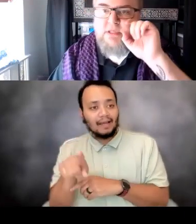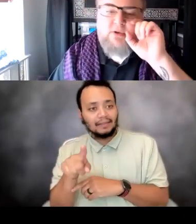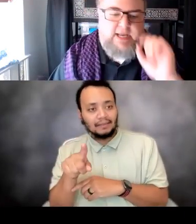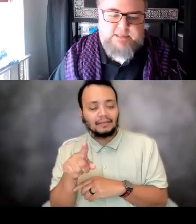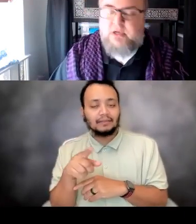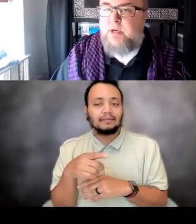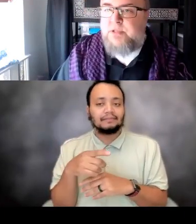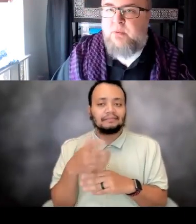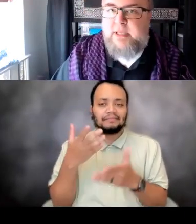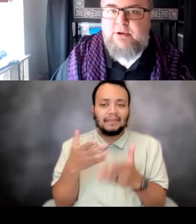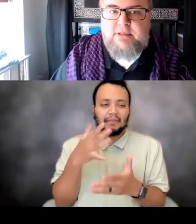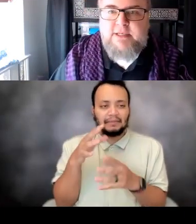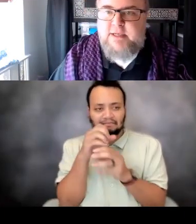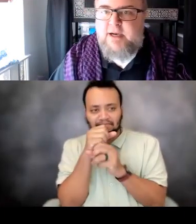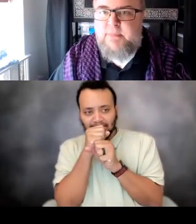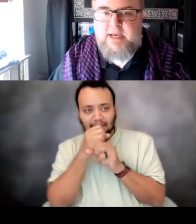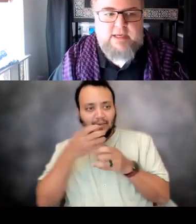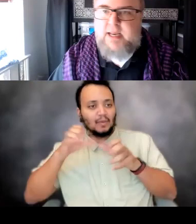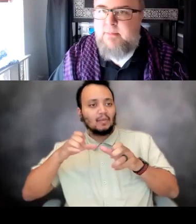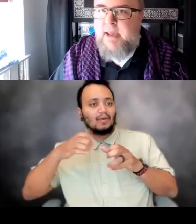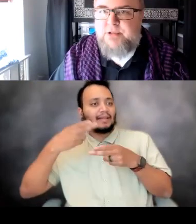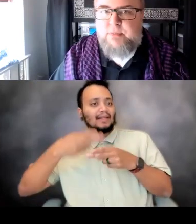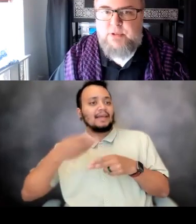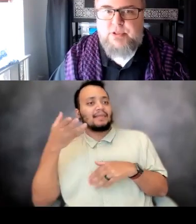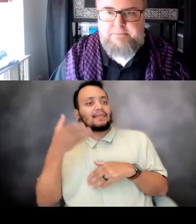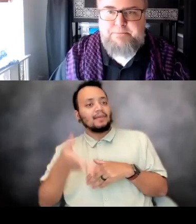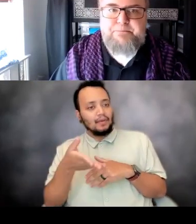because you can ask a question without any name attribution.